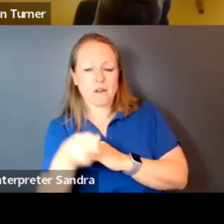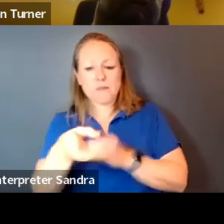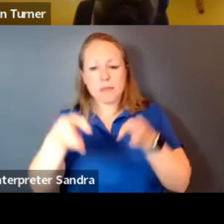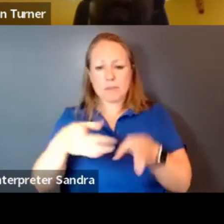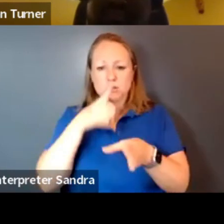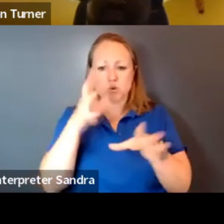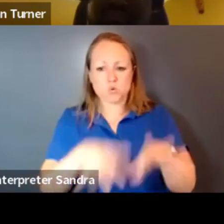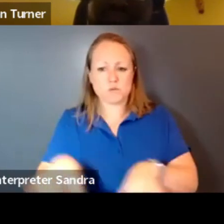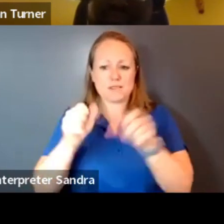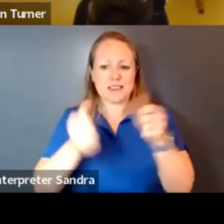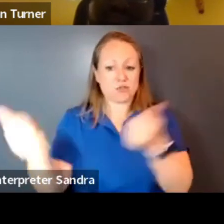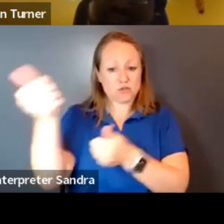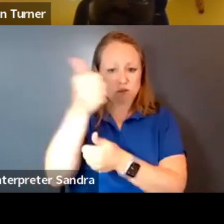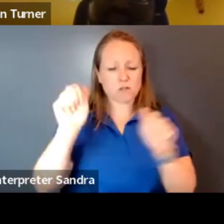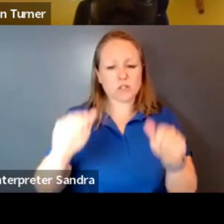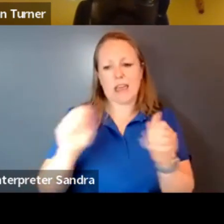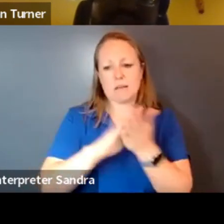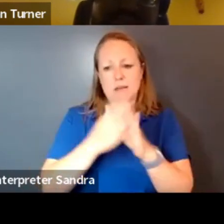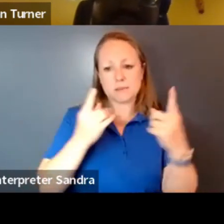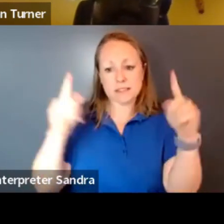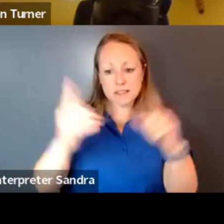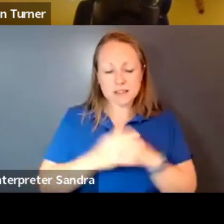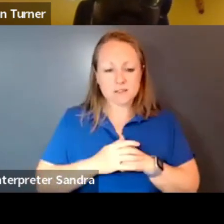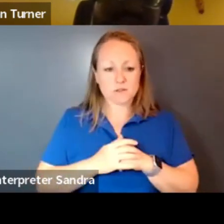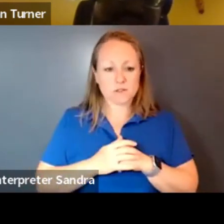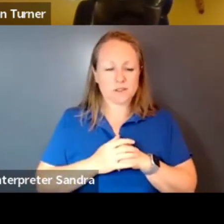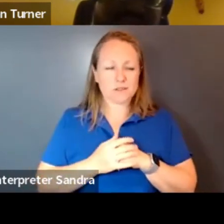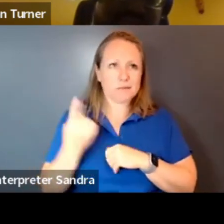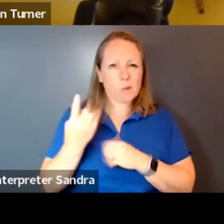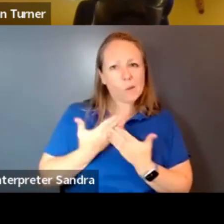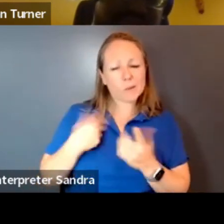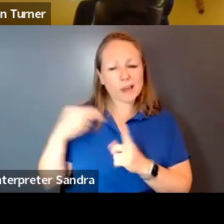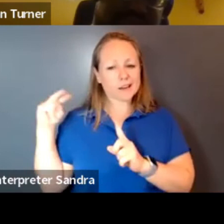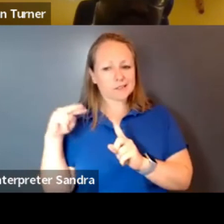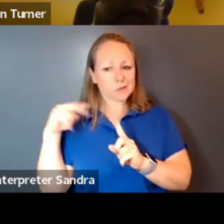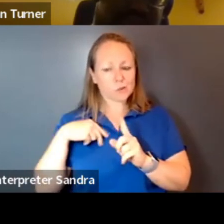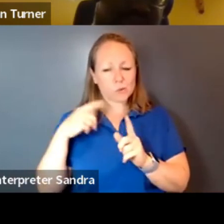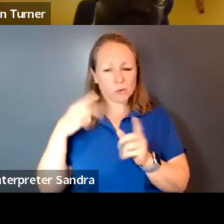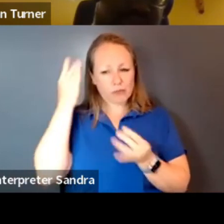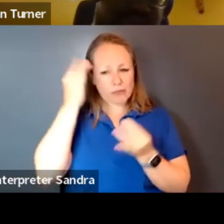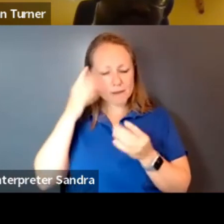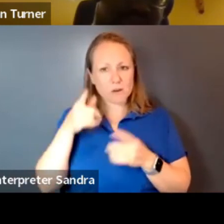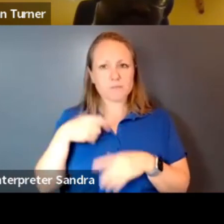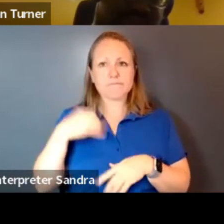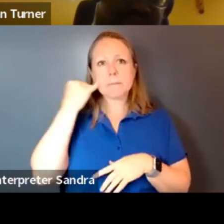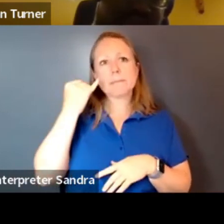And I think one way to think about it to kind of check yourself on this philosophy. Philosophy is like, imagine if you're watching a professional